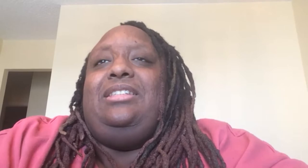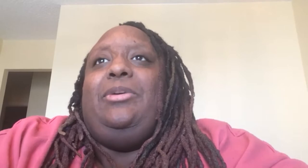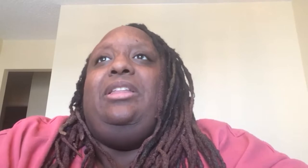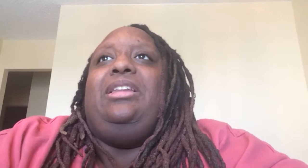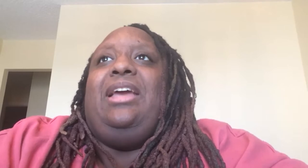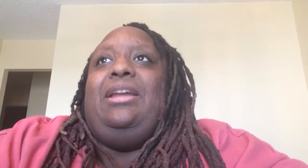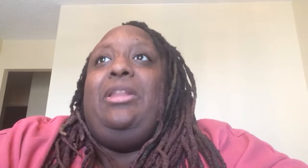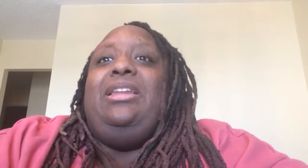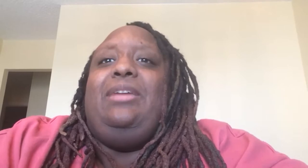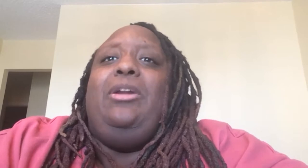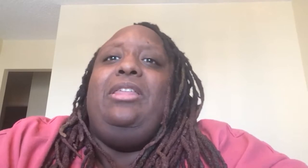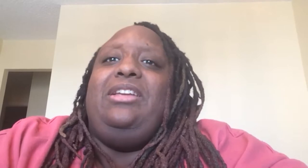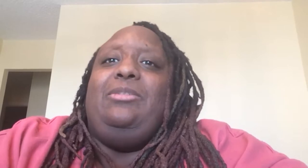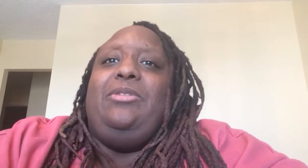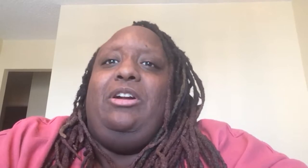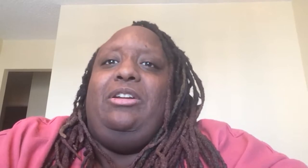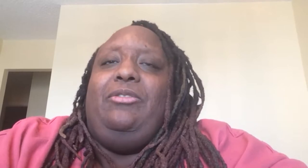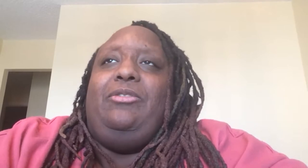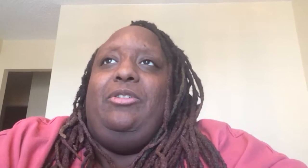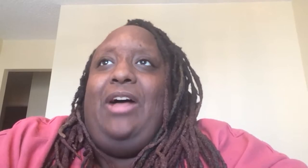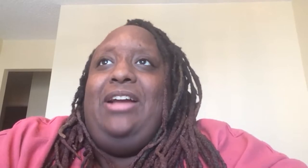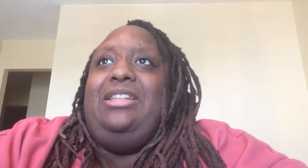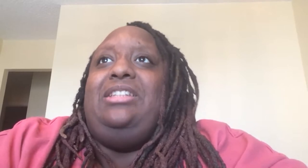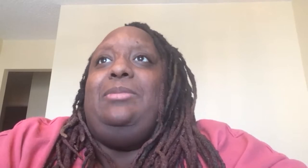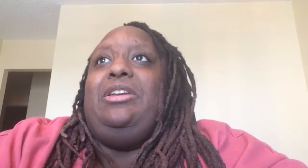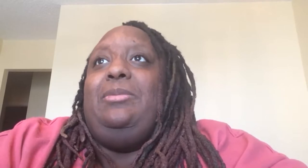and ability and one of the things that we’ve started to find in the disability community is,